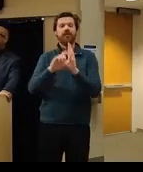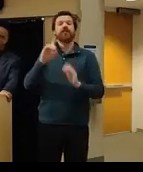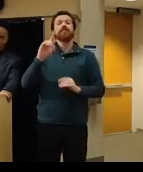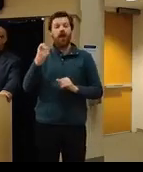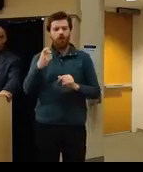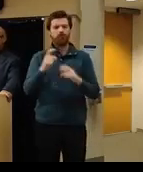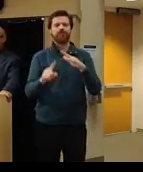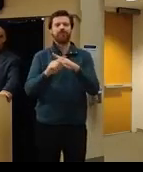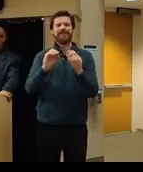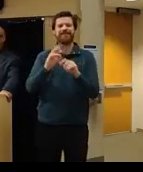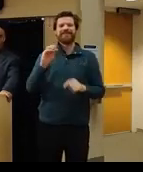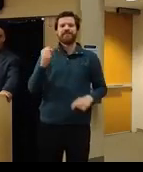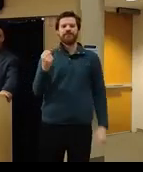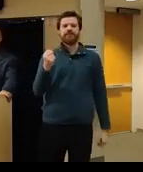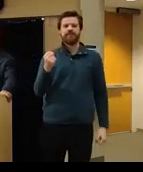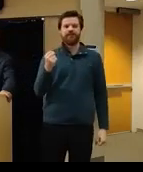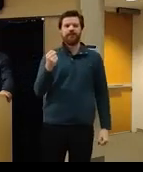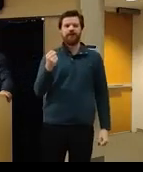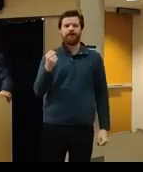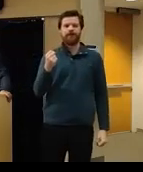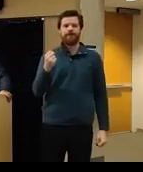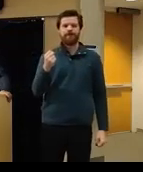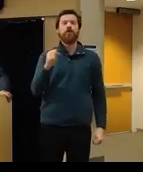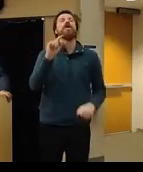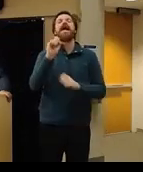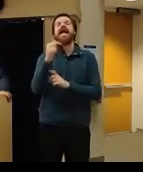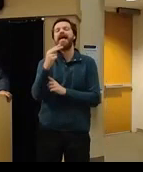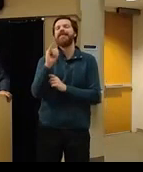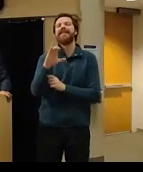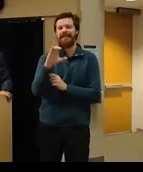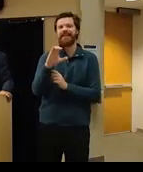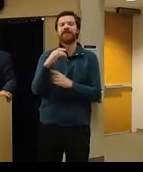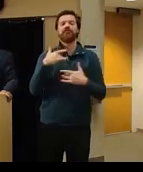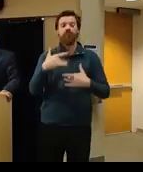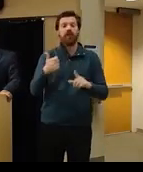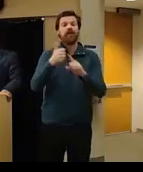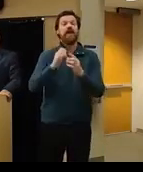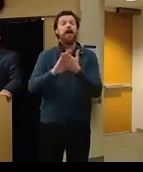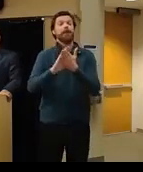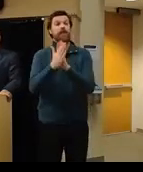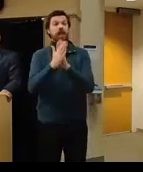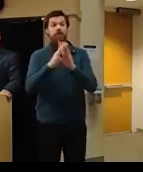the 60s right it became a violent dis order at the same time it became a black disorder in the